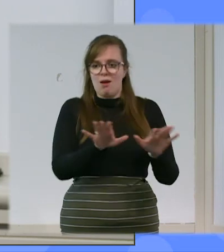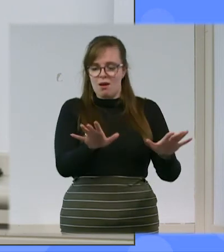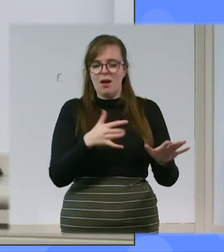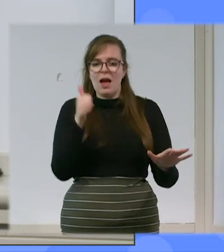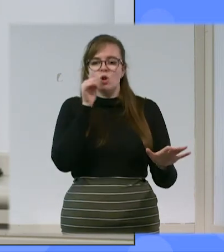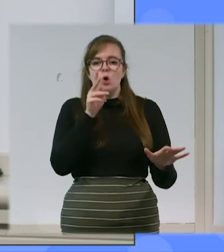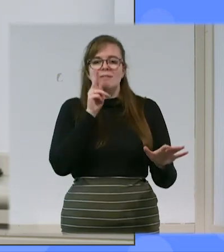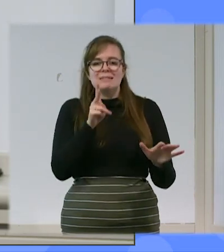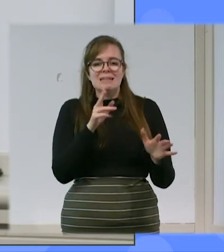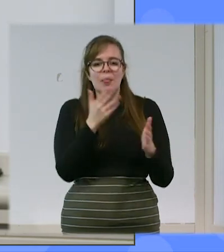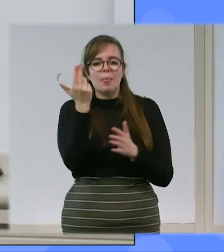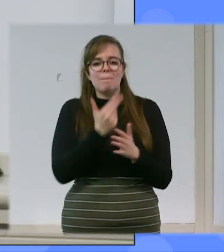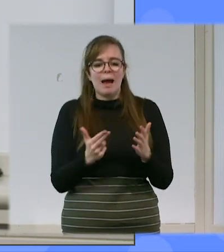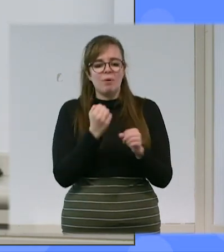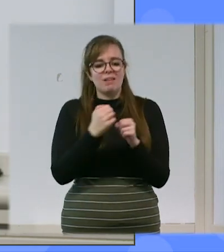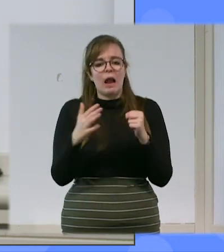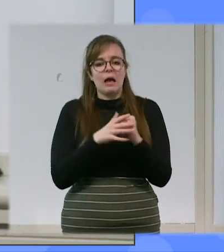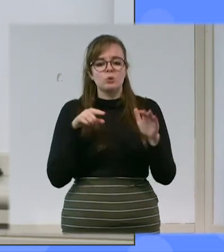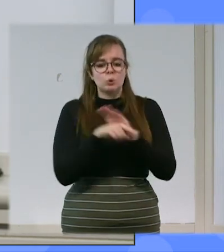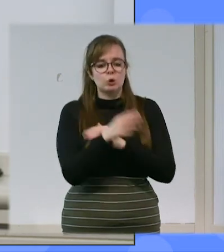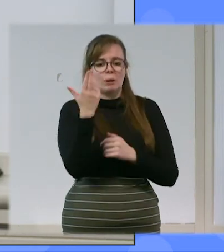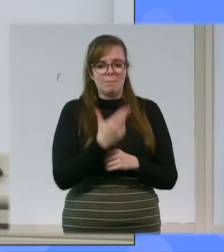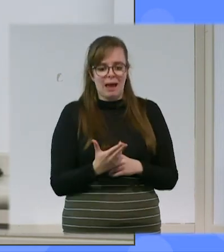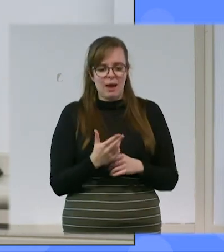Glasgow tube map that illustrates the gaps in life expectancy